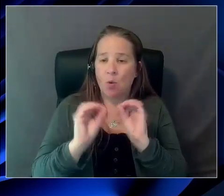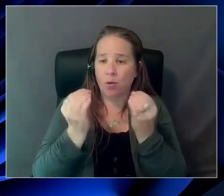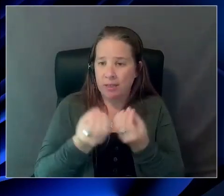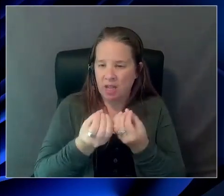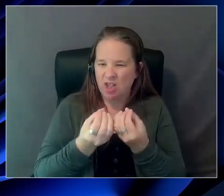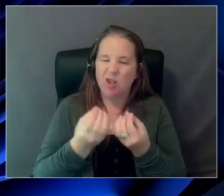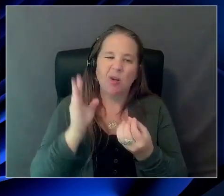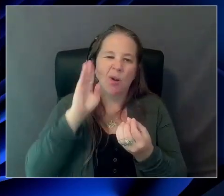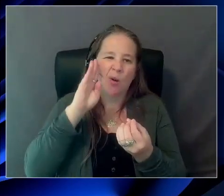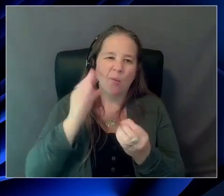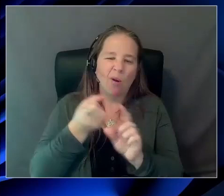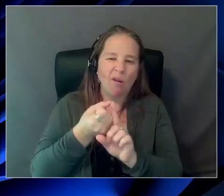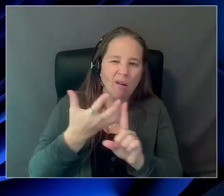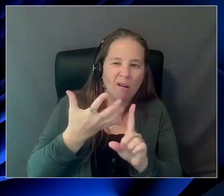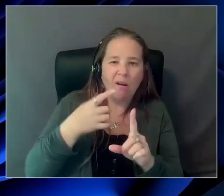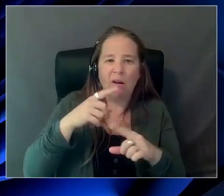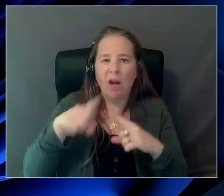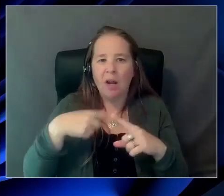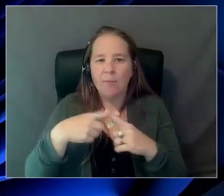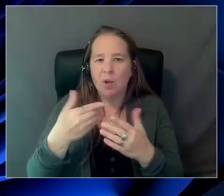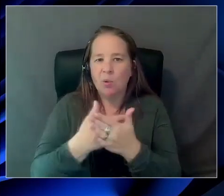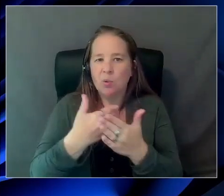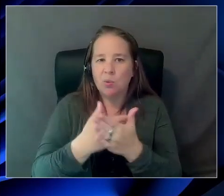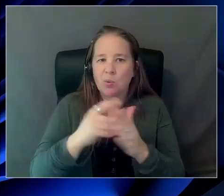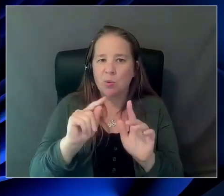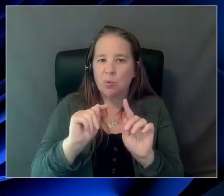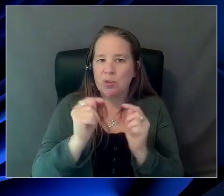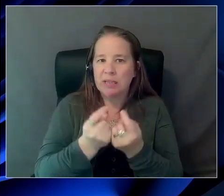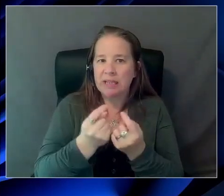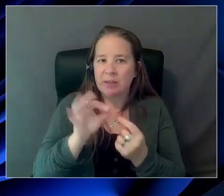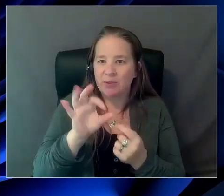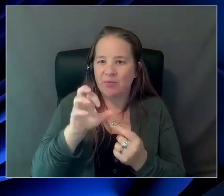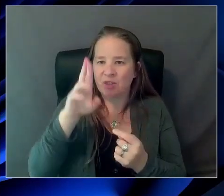bit about some of the new teams. Features are in Windows 11 here shortly.